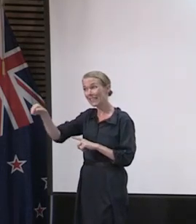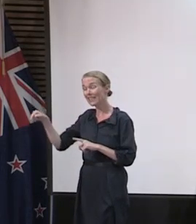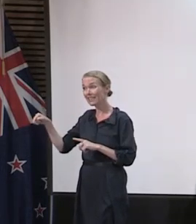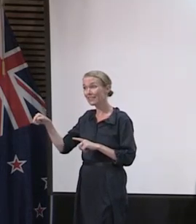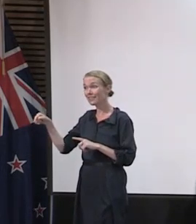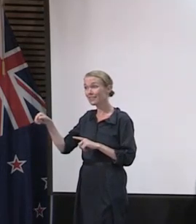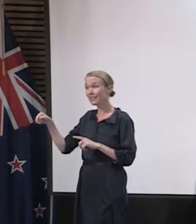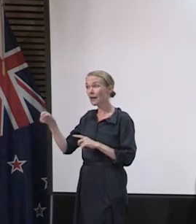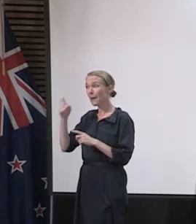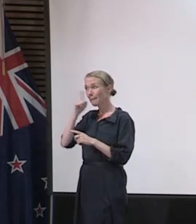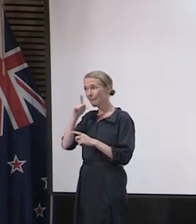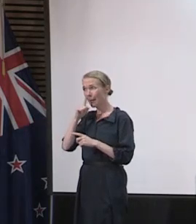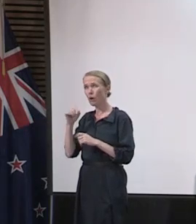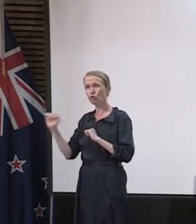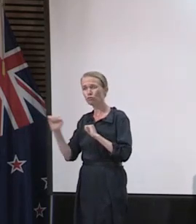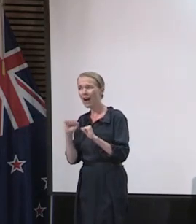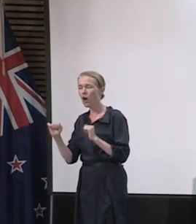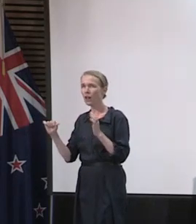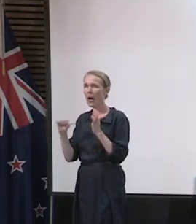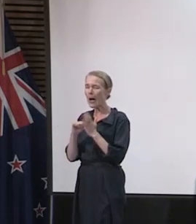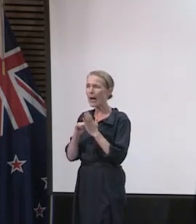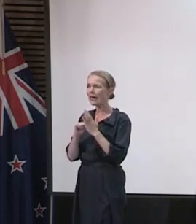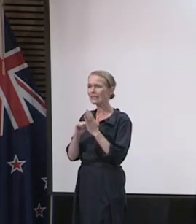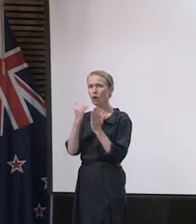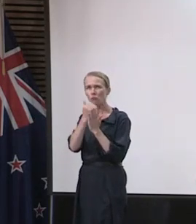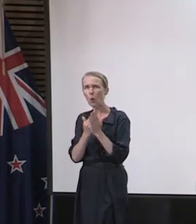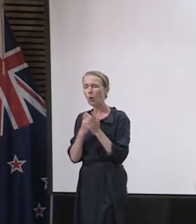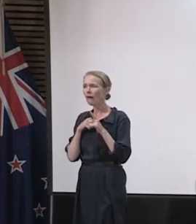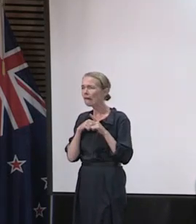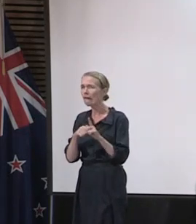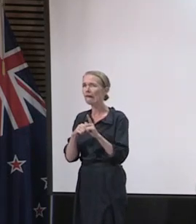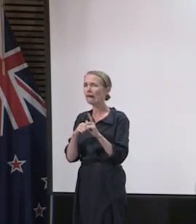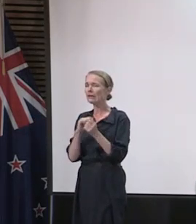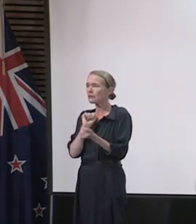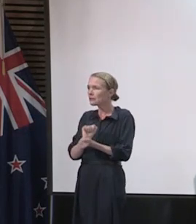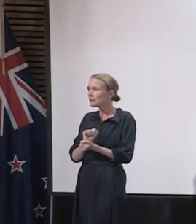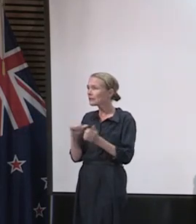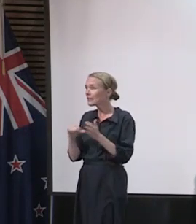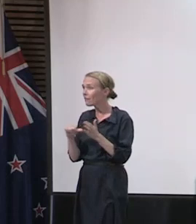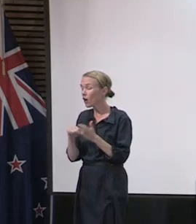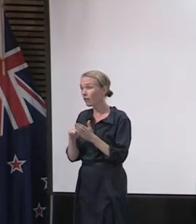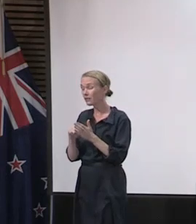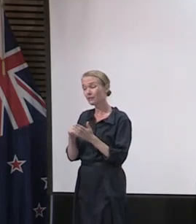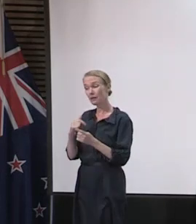has been consequences of that. You have seen me almost every day in this press conference